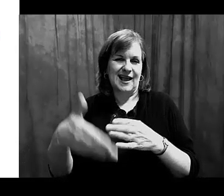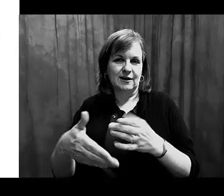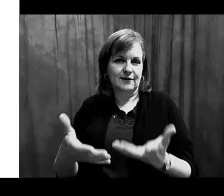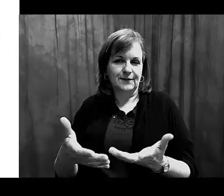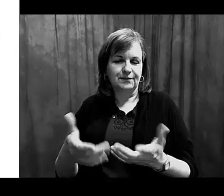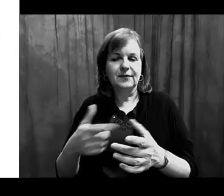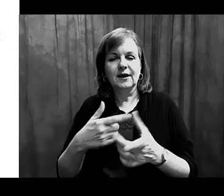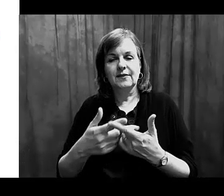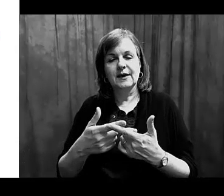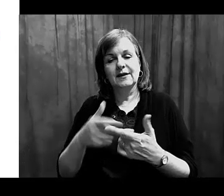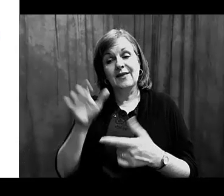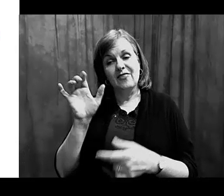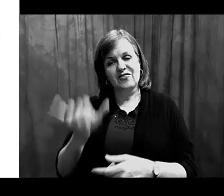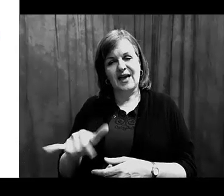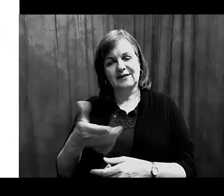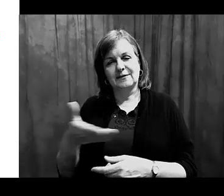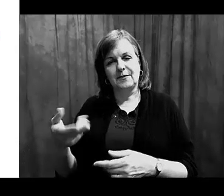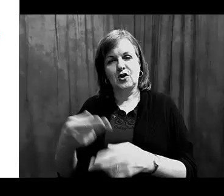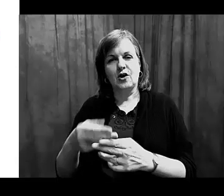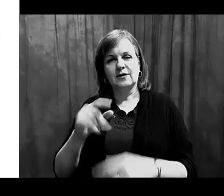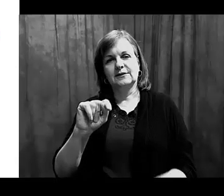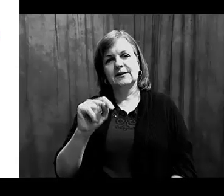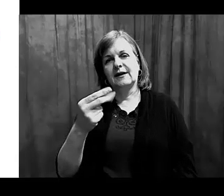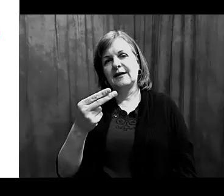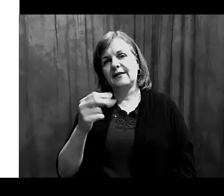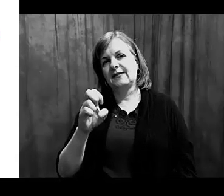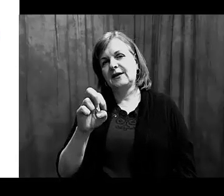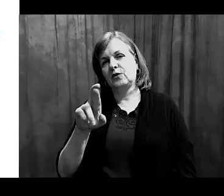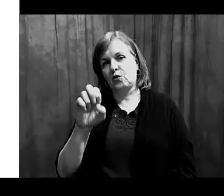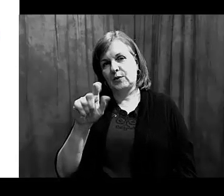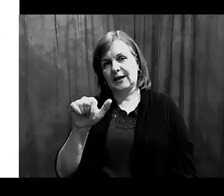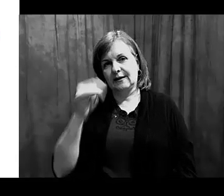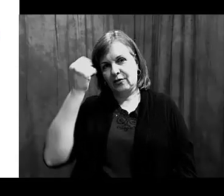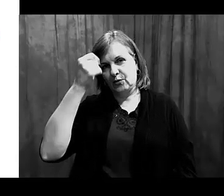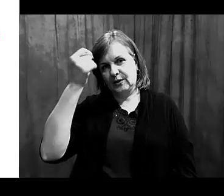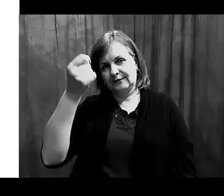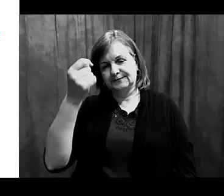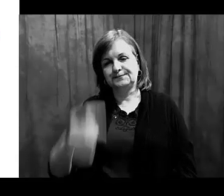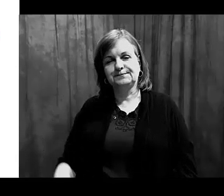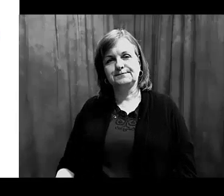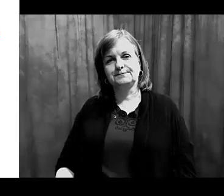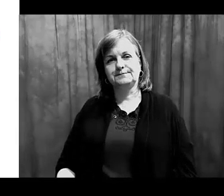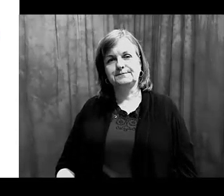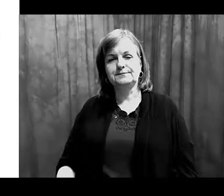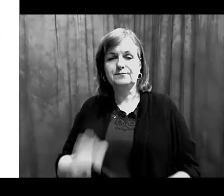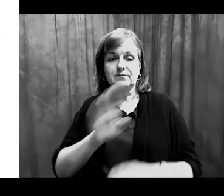the same endpoint we can look at that now as something known as a theory